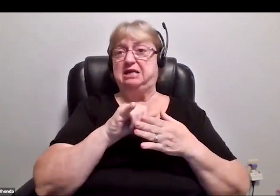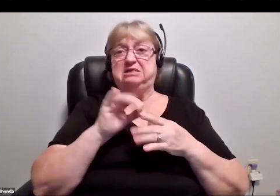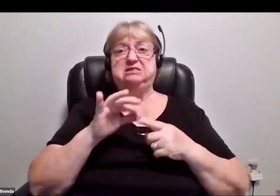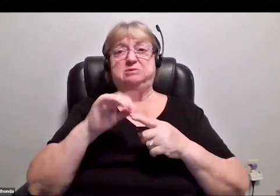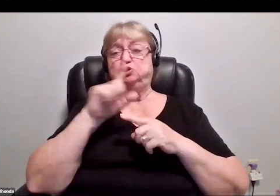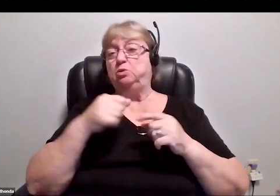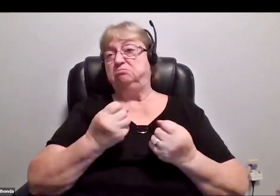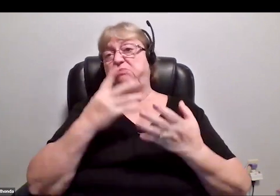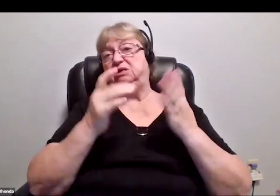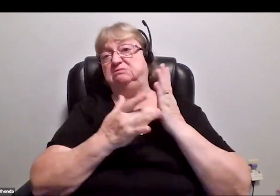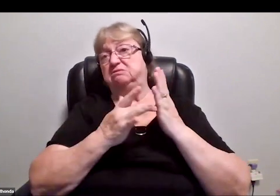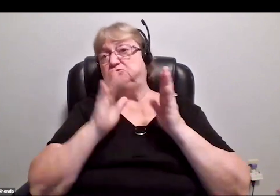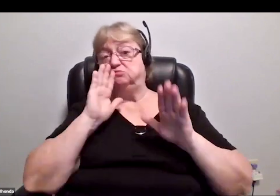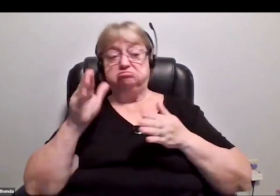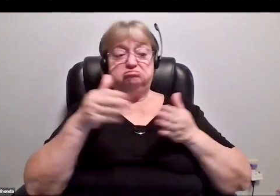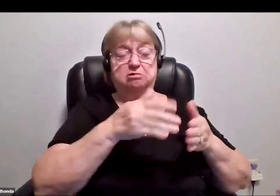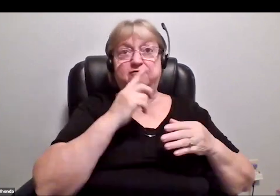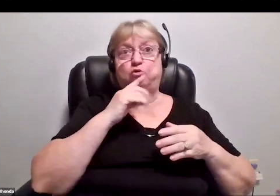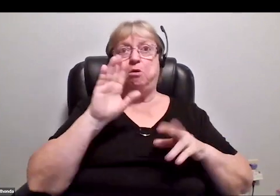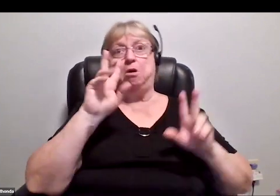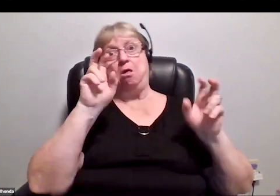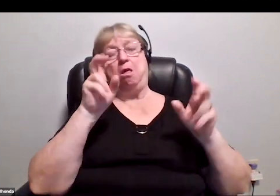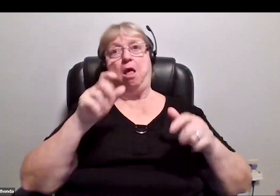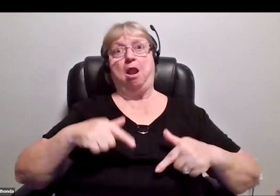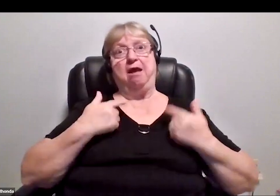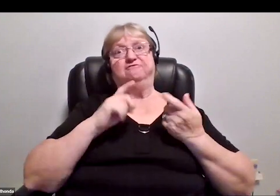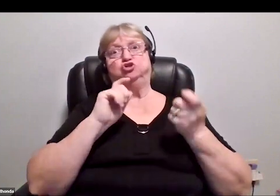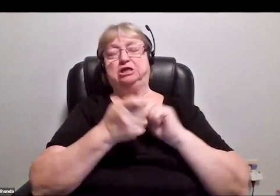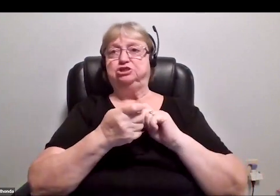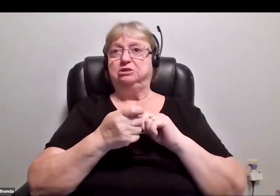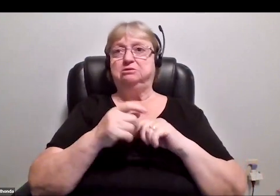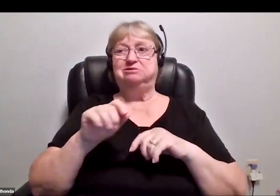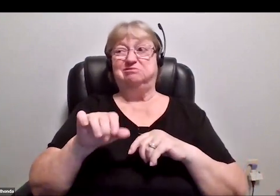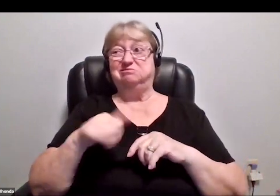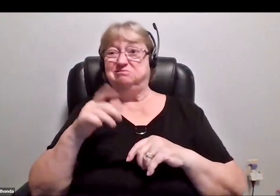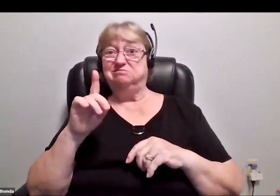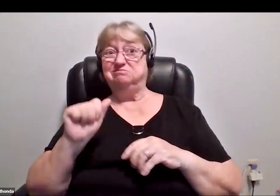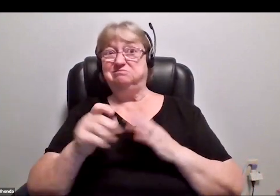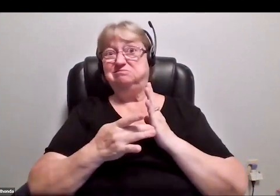are marketed as being life-changing. Any disability technology that gets made,